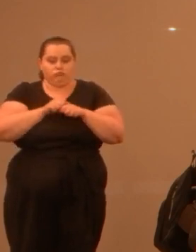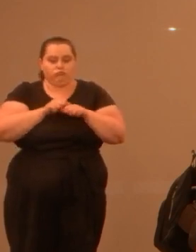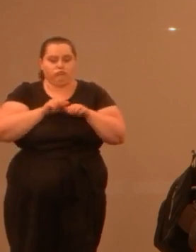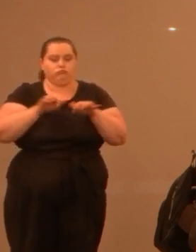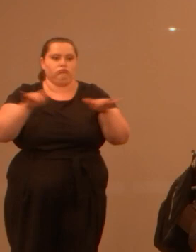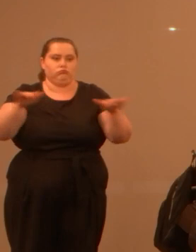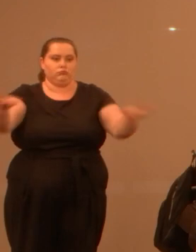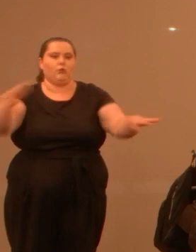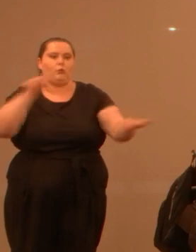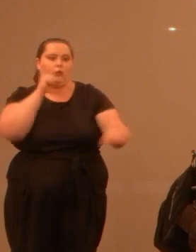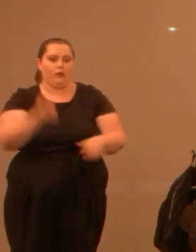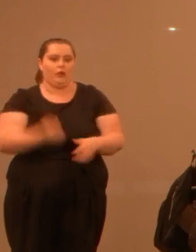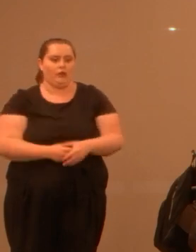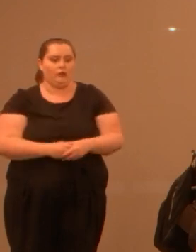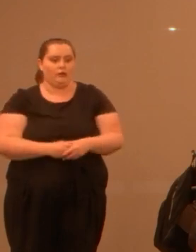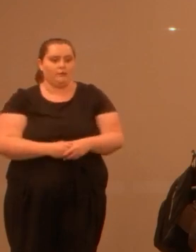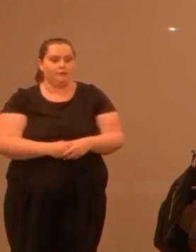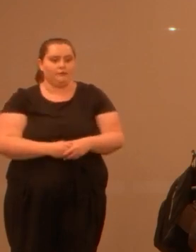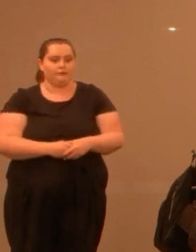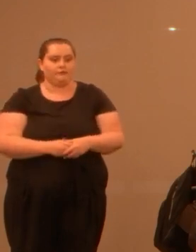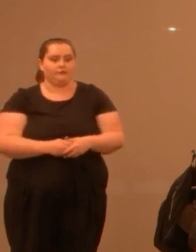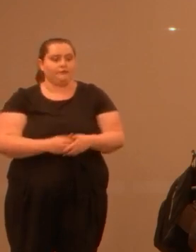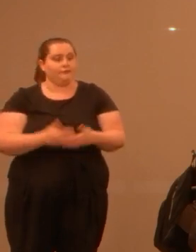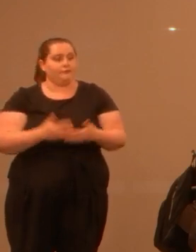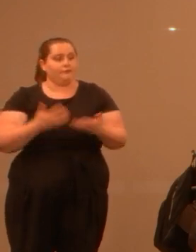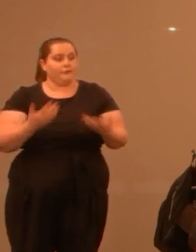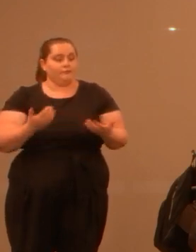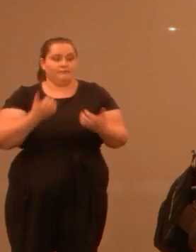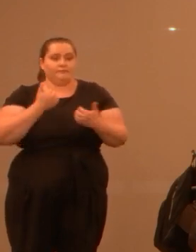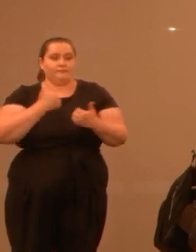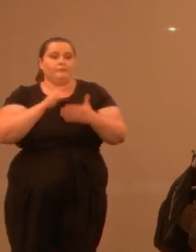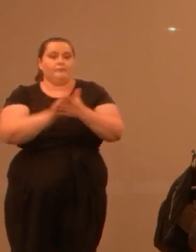and wide. So on that note, it therefore gives me great pleasure to announce